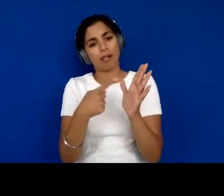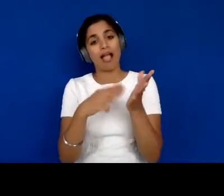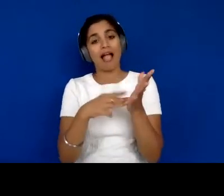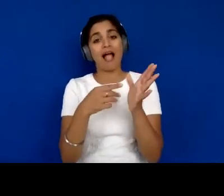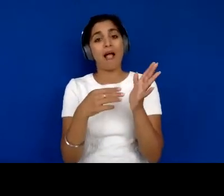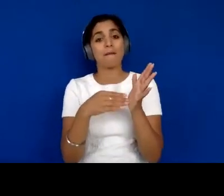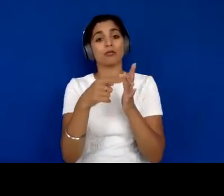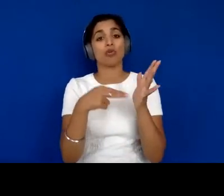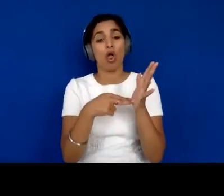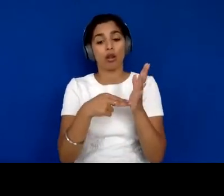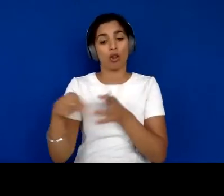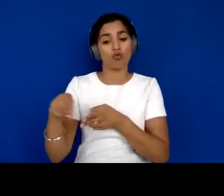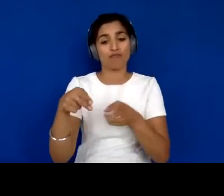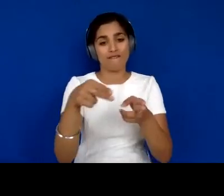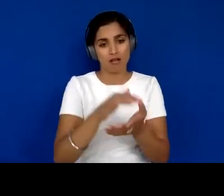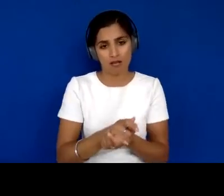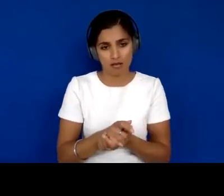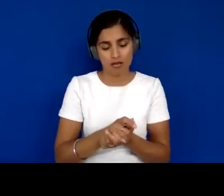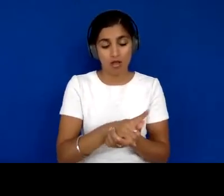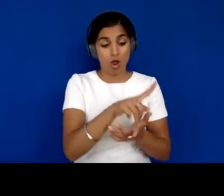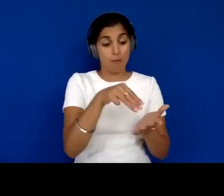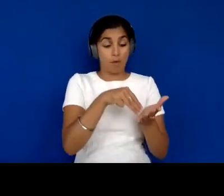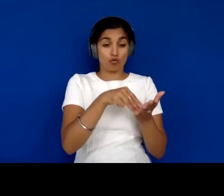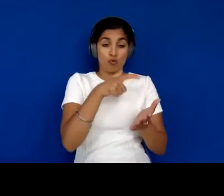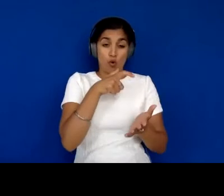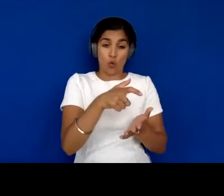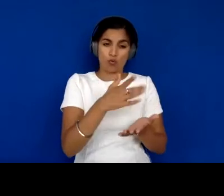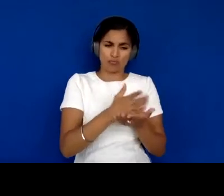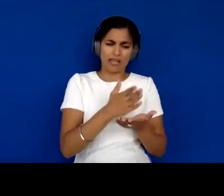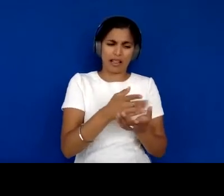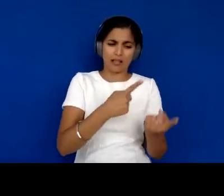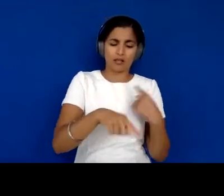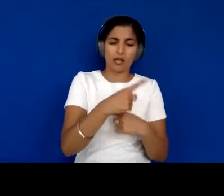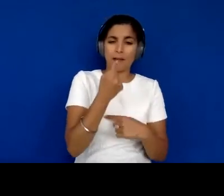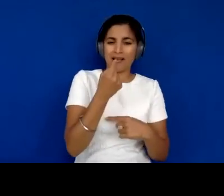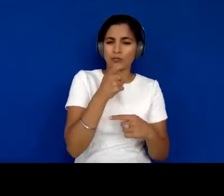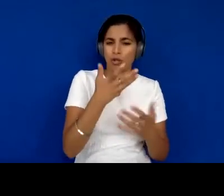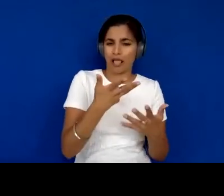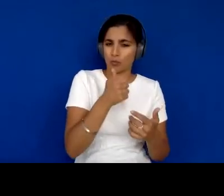currently a deeply capacity's world regularly found in newspaper articles